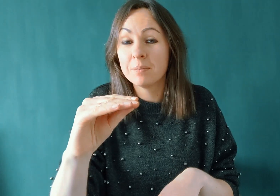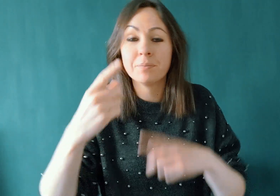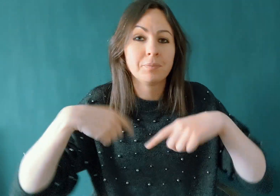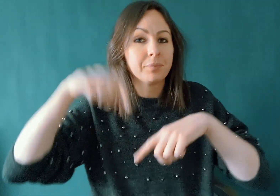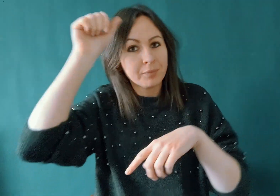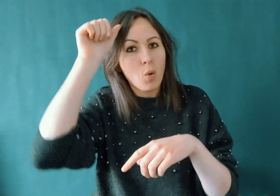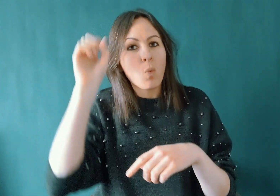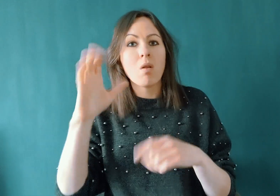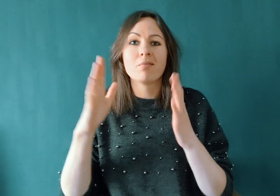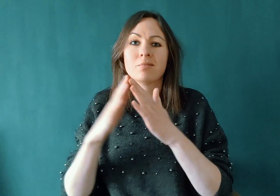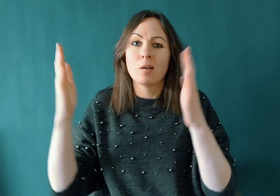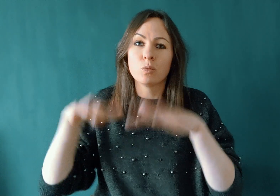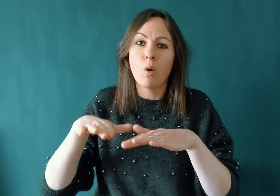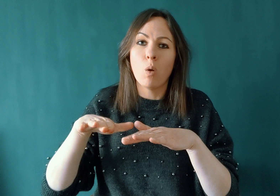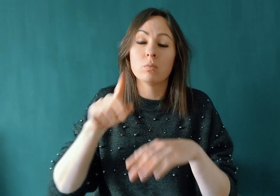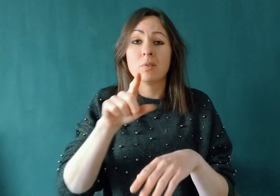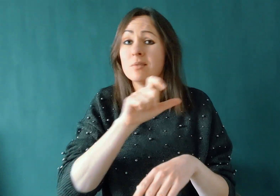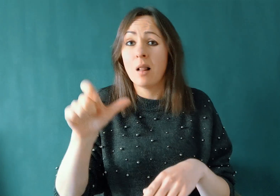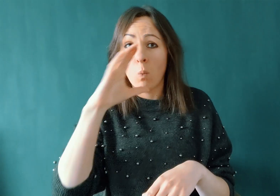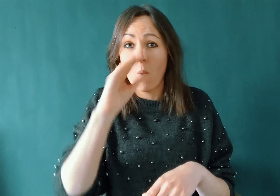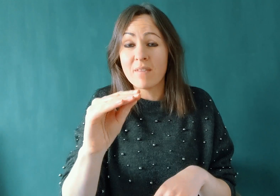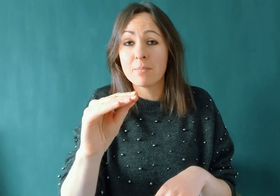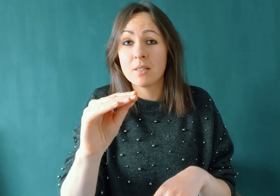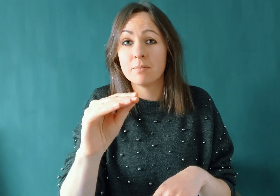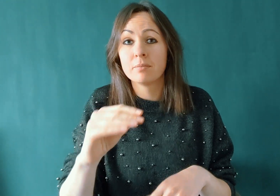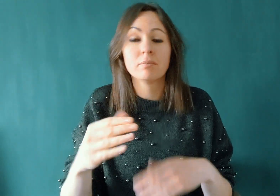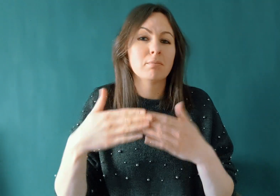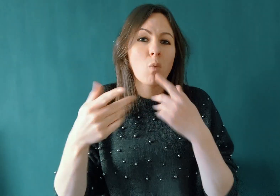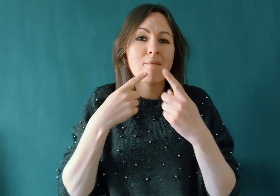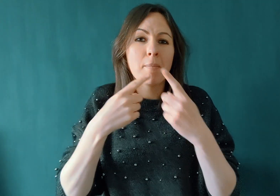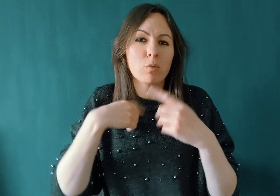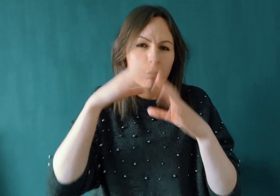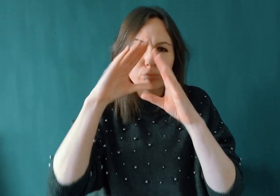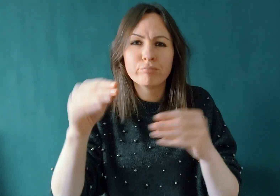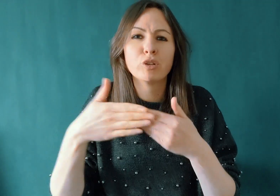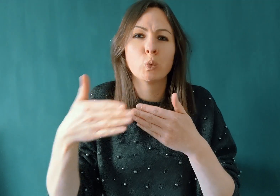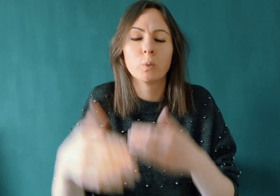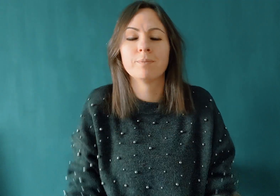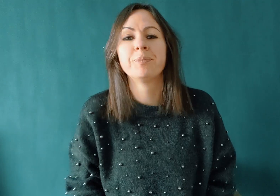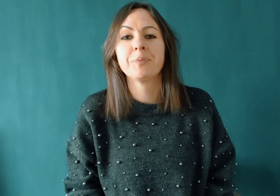Even though the Light House has closed, as we're aware, the festival will still be based in Wolverhampton. More information will be announced soon.